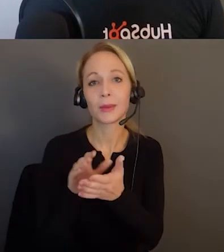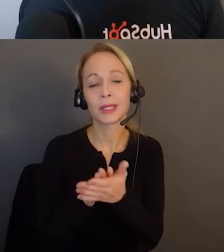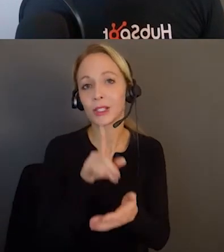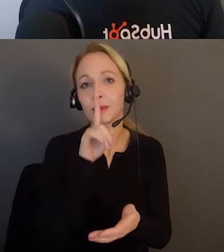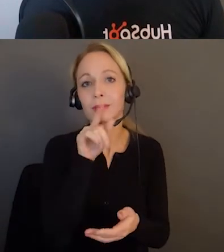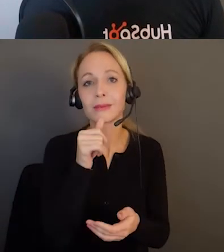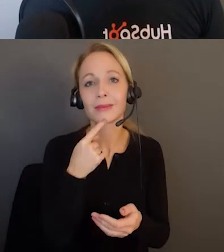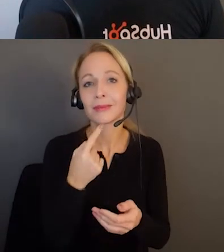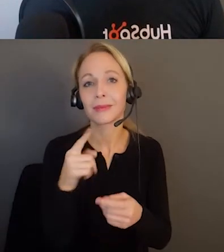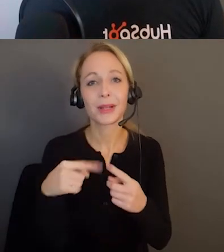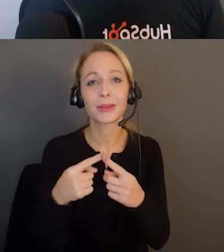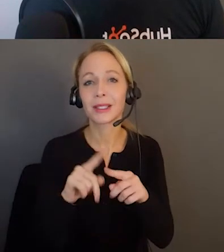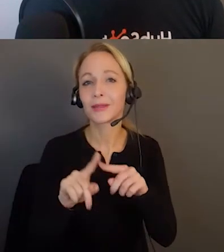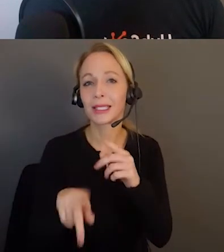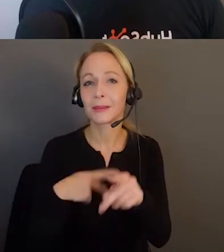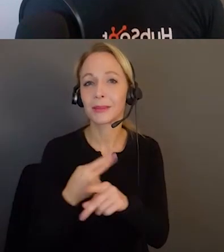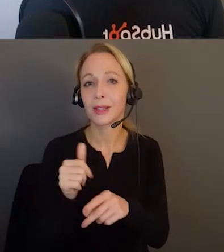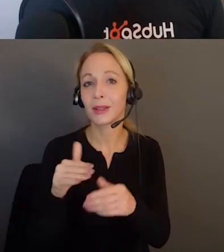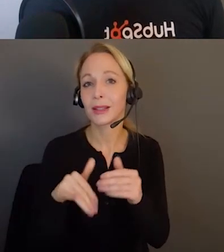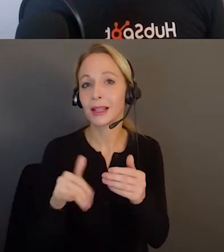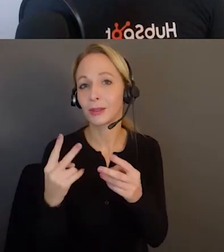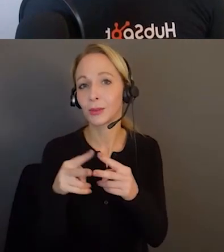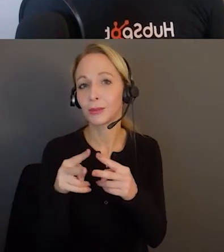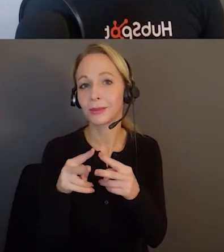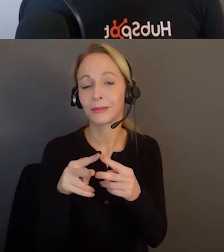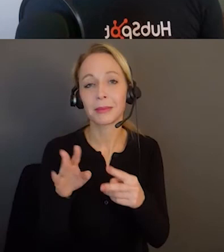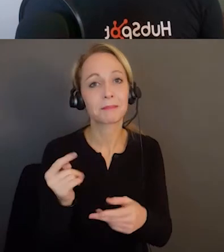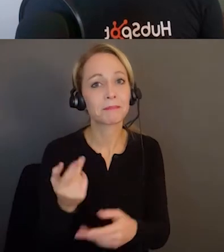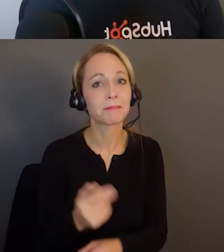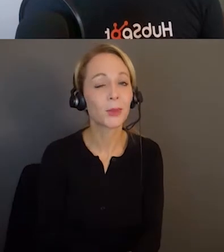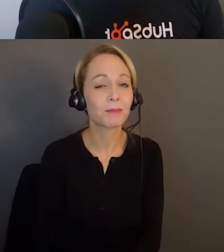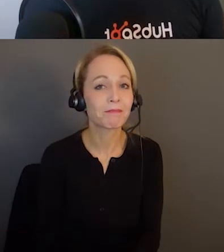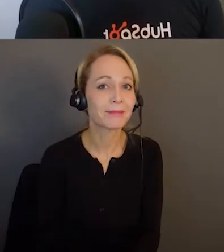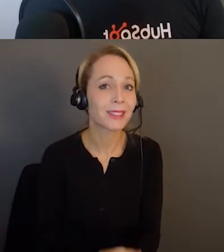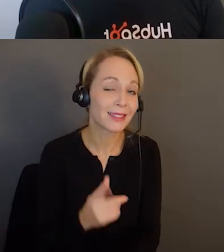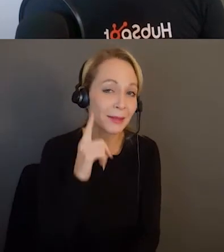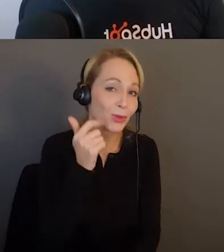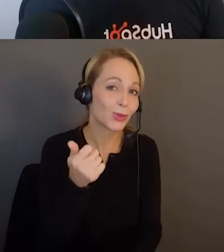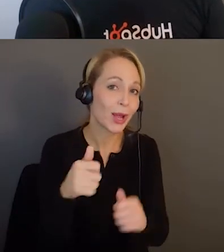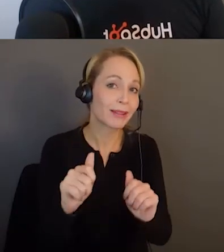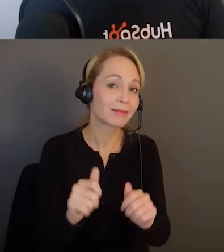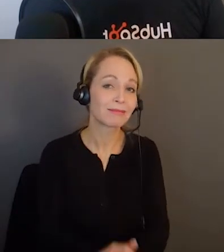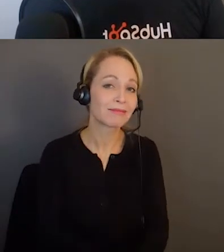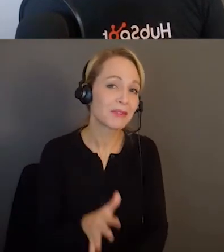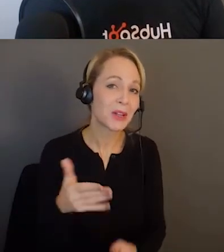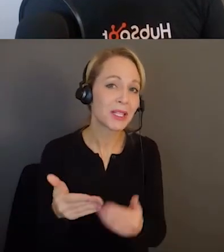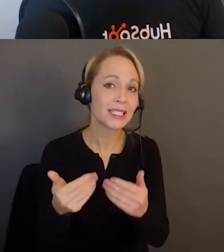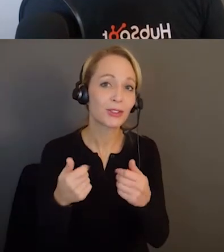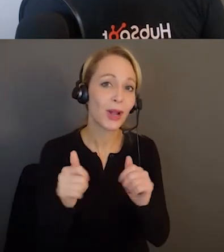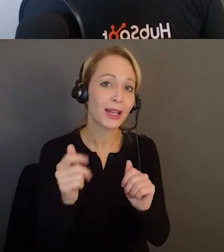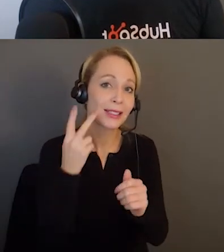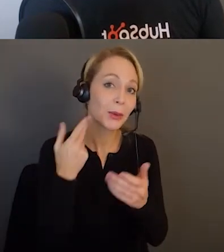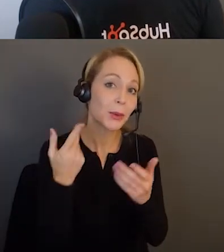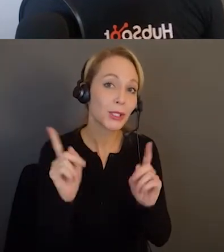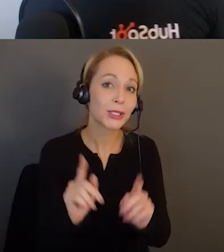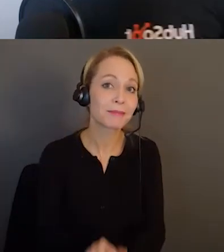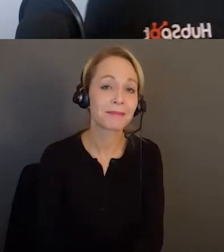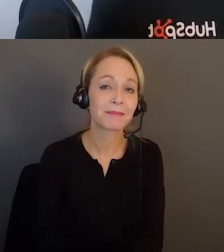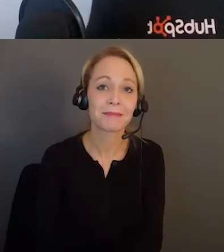ABOUT DIFFERENT TYPES OTHER THAN THOSE. BUT IT'S UP TO YOU TO TRY, IT'S FAIRLY EASY TO TRY IT AND SEE WHAT WORKS.